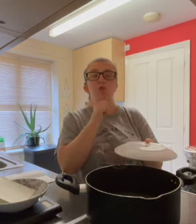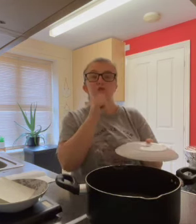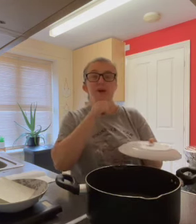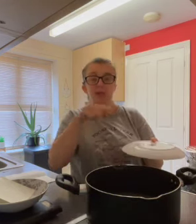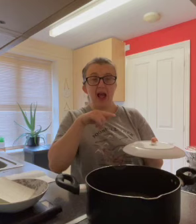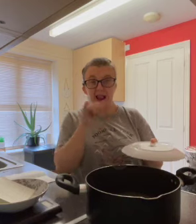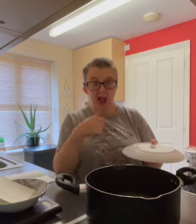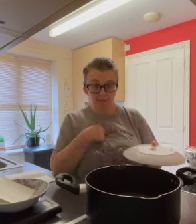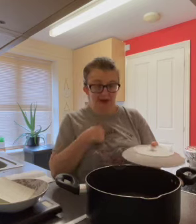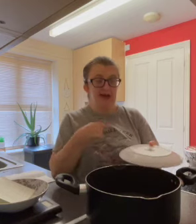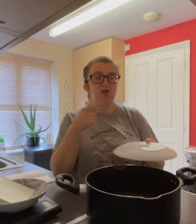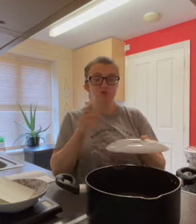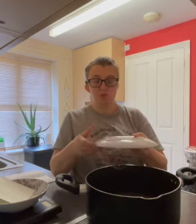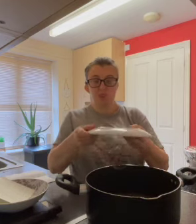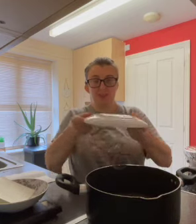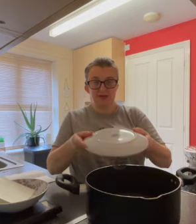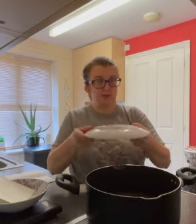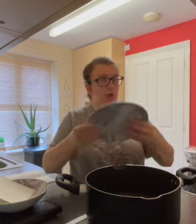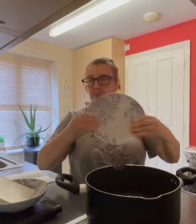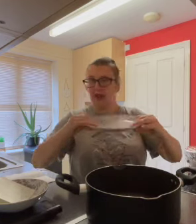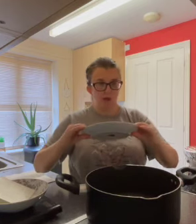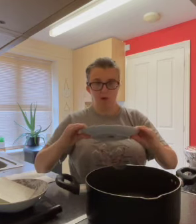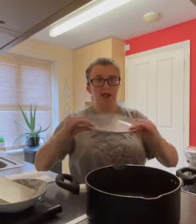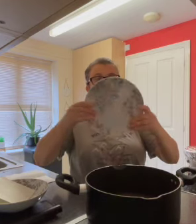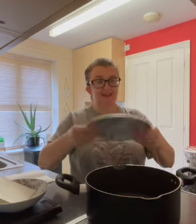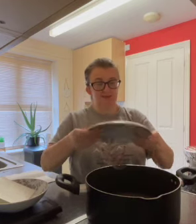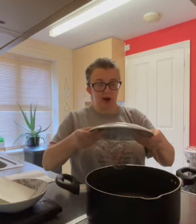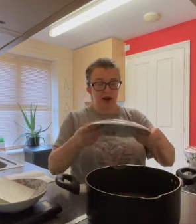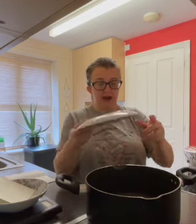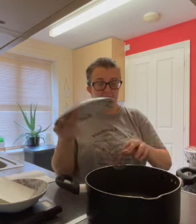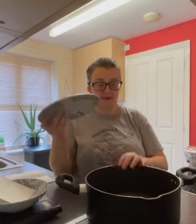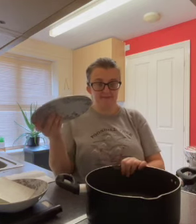if you are using plate like me, make sure the plate is upside.